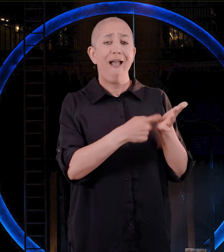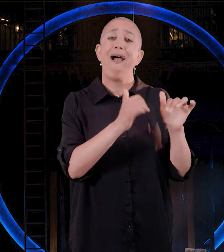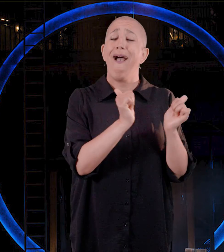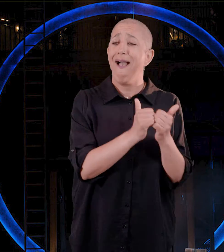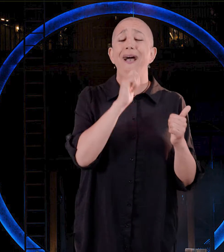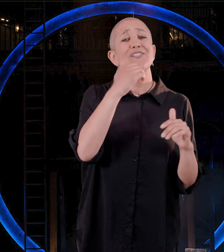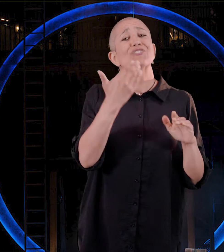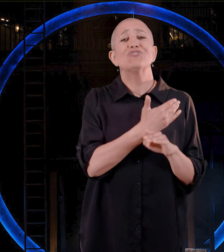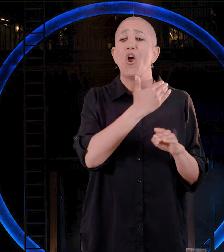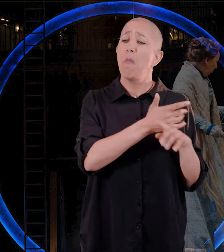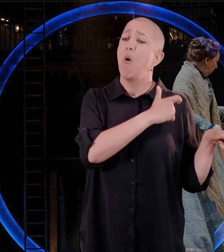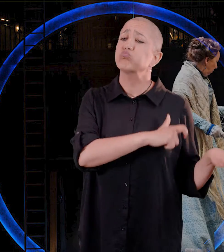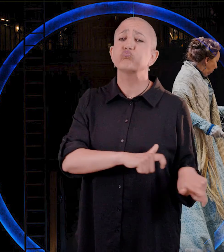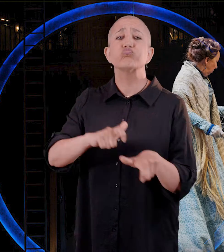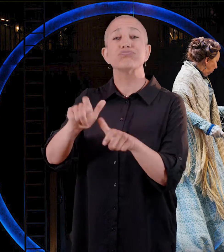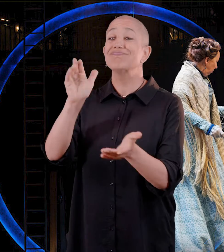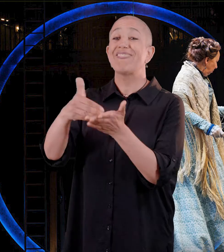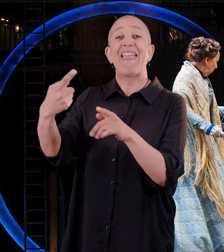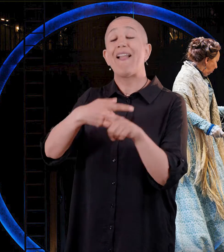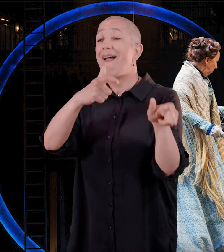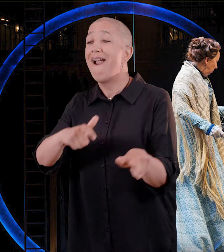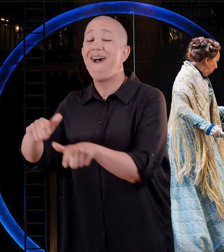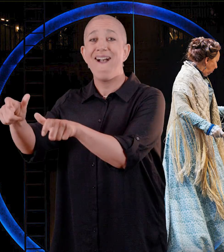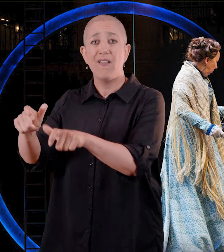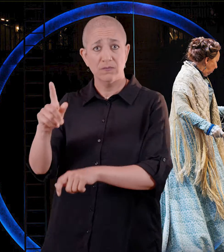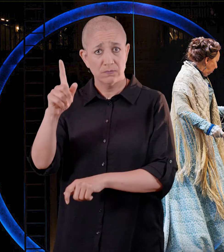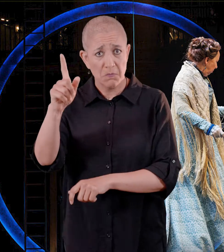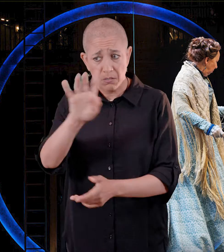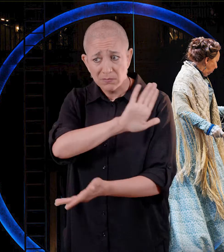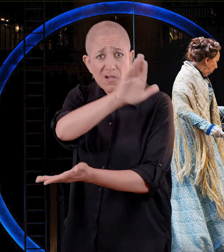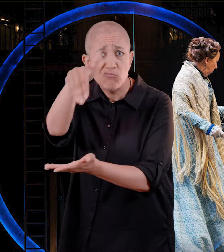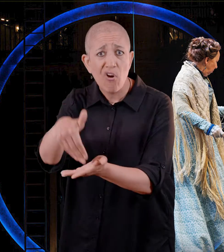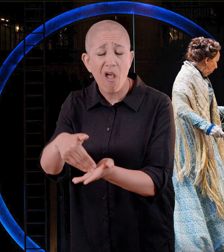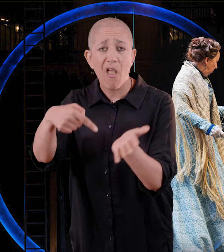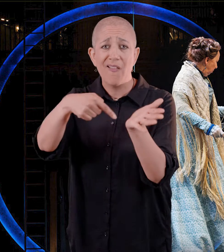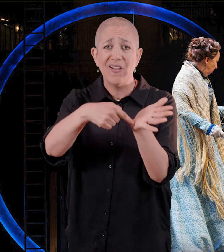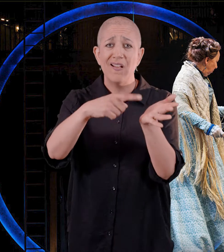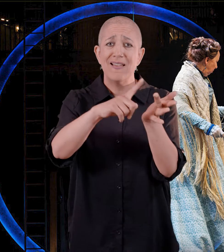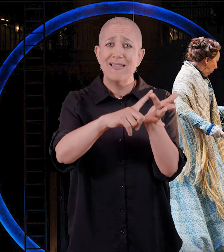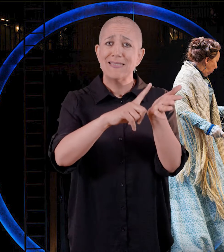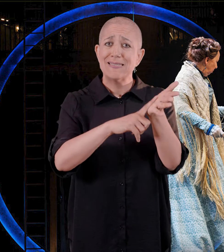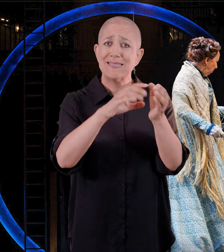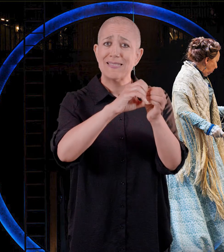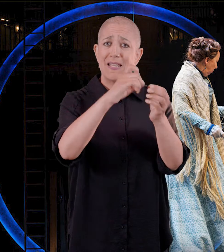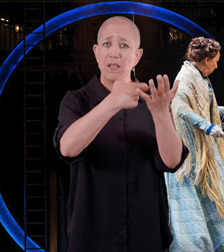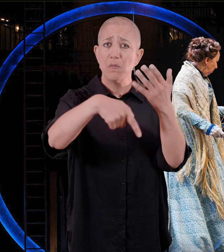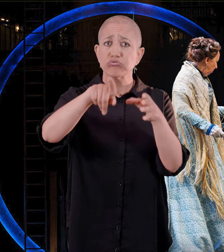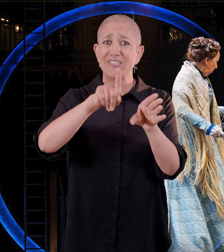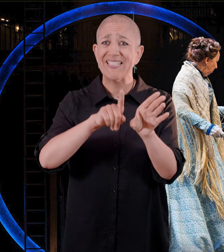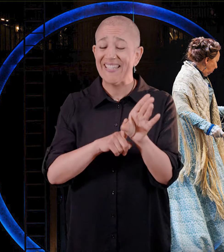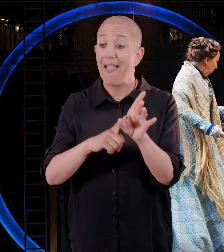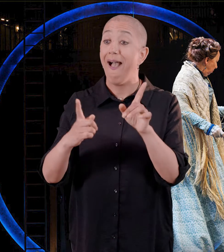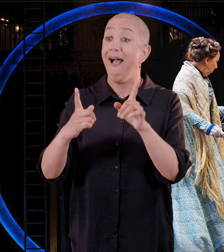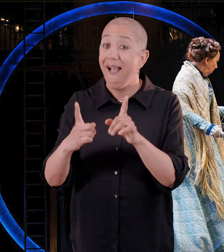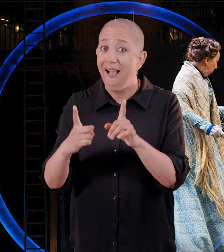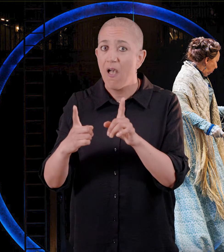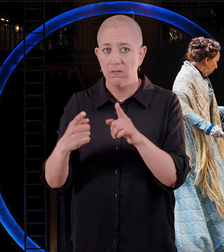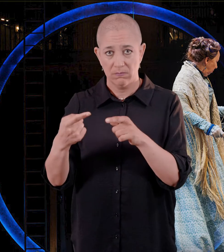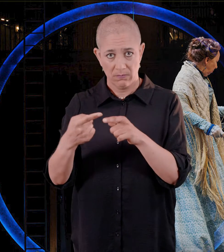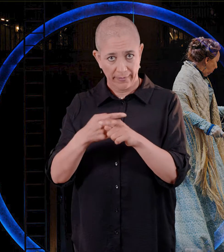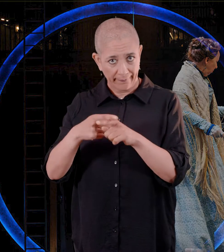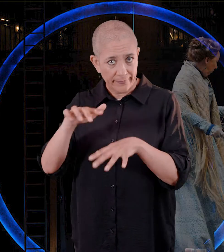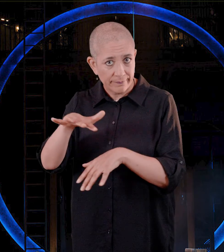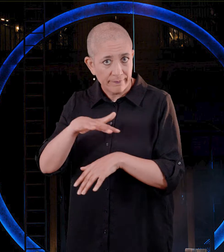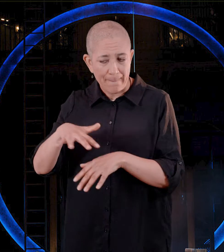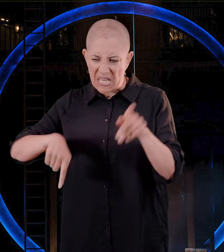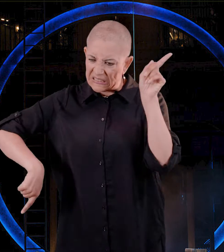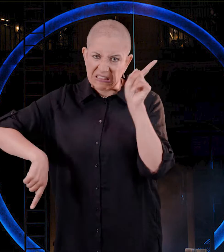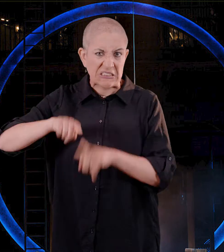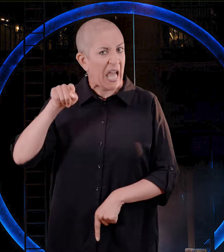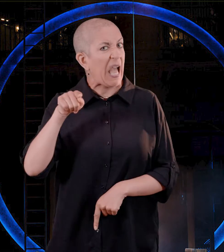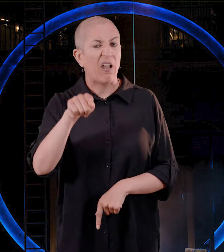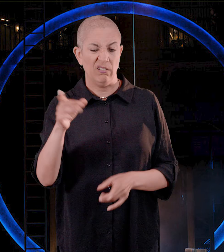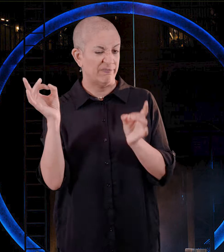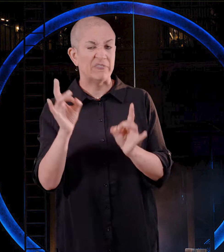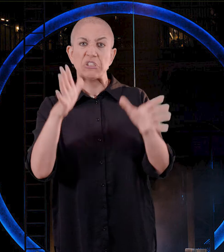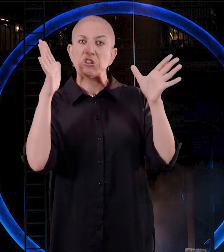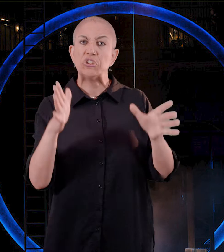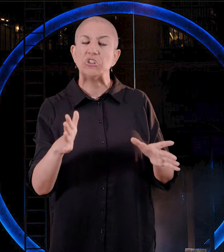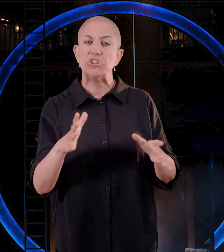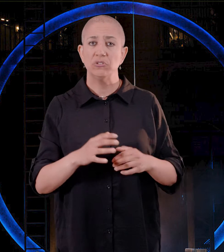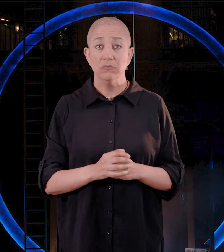but when the boat arrives at Tilbury docks, Rani’s employer sacks her.